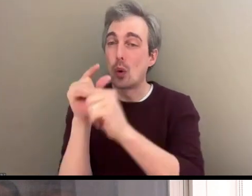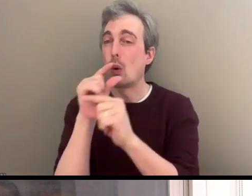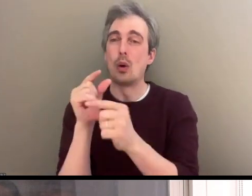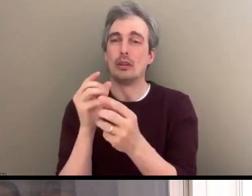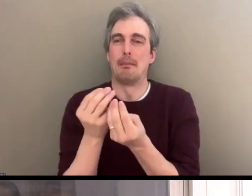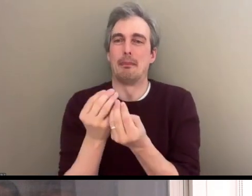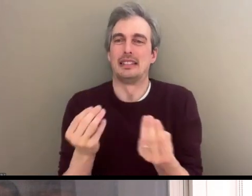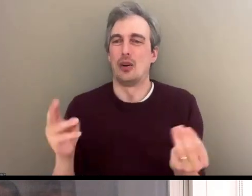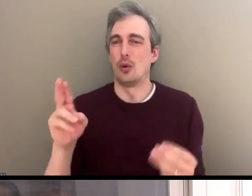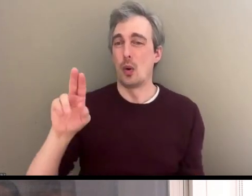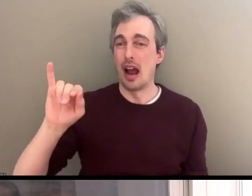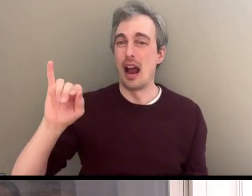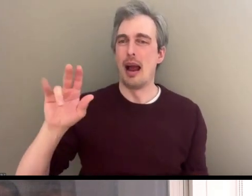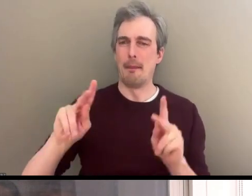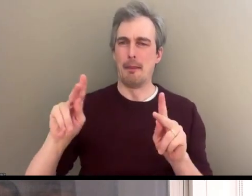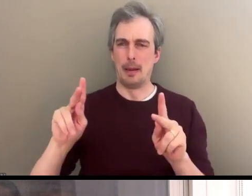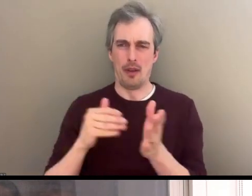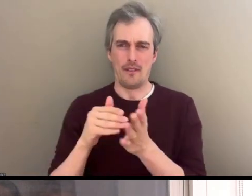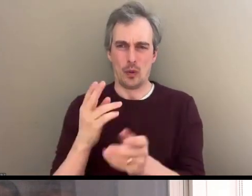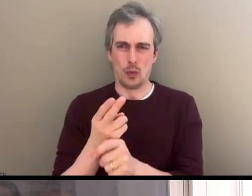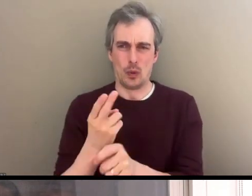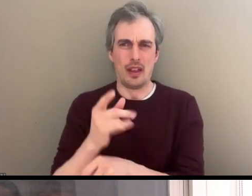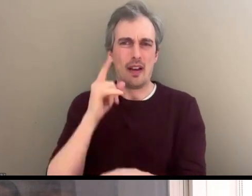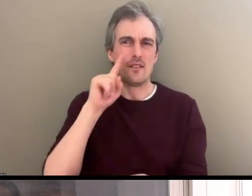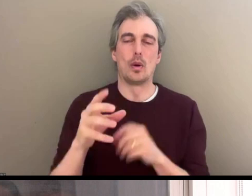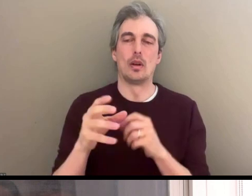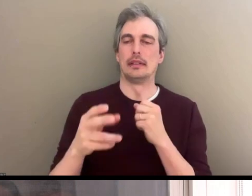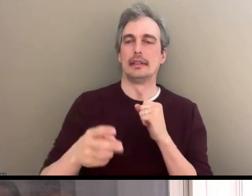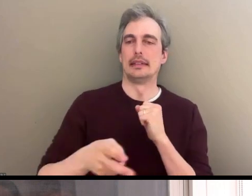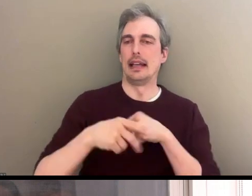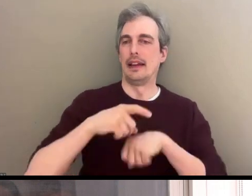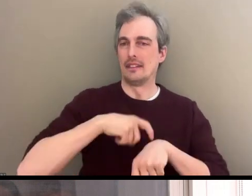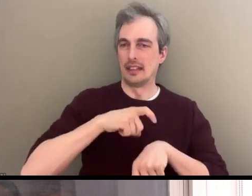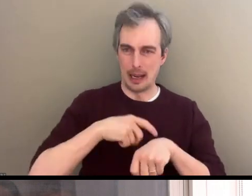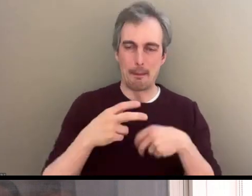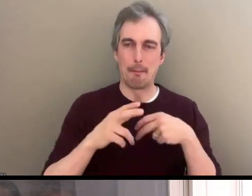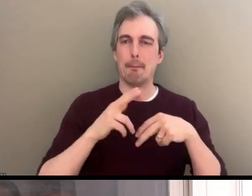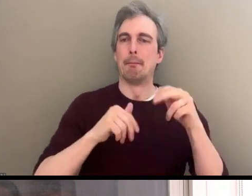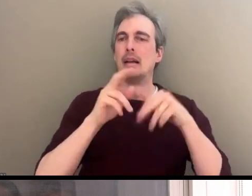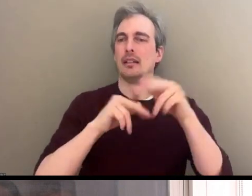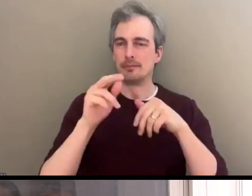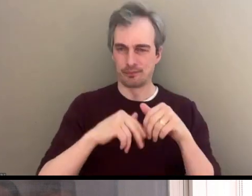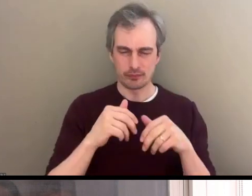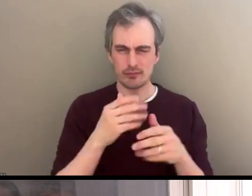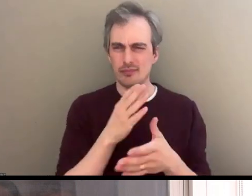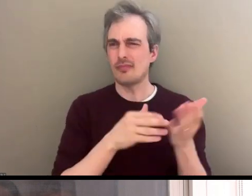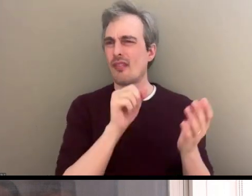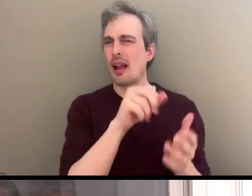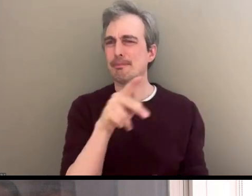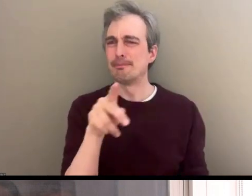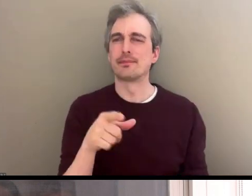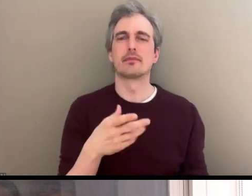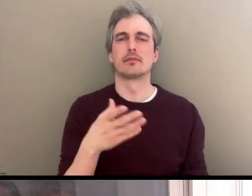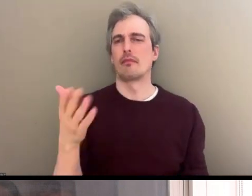time building certain applications. It has pre-built support for that. React Native, that's also a super popular one.